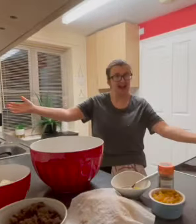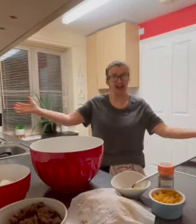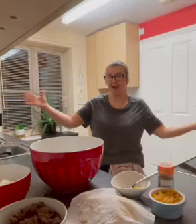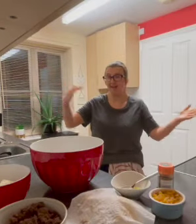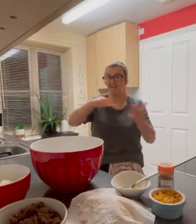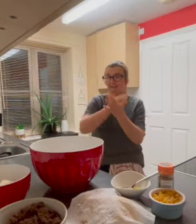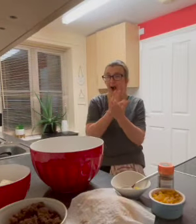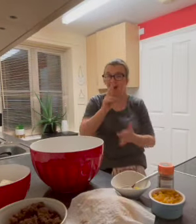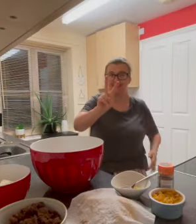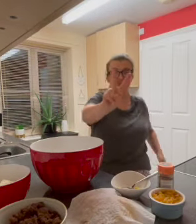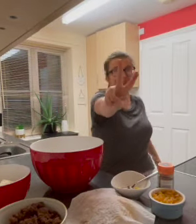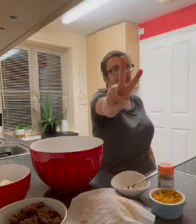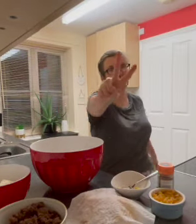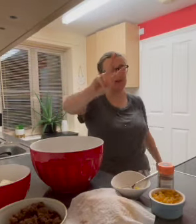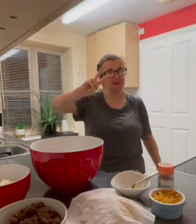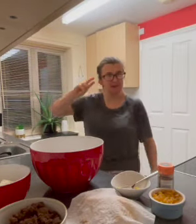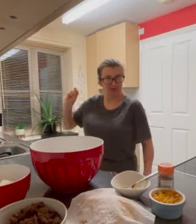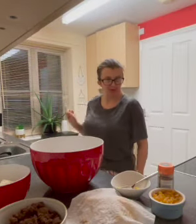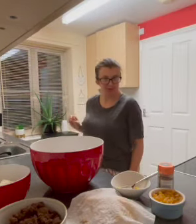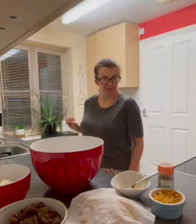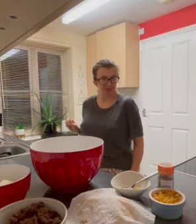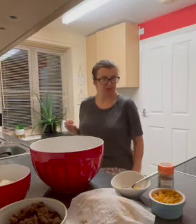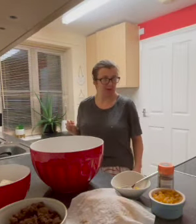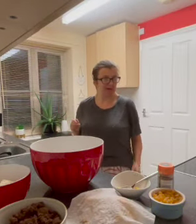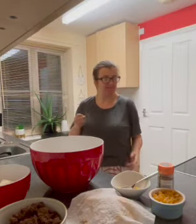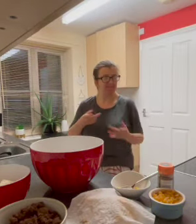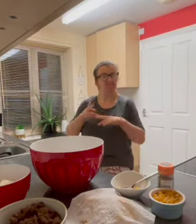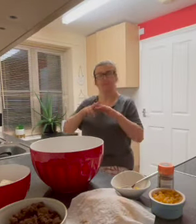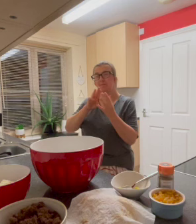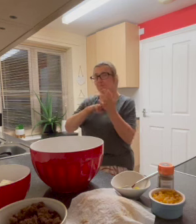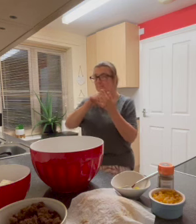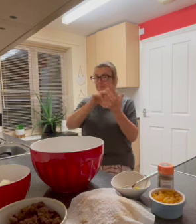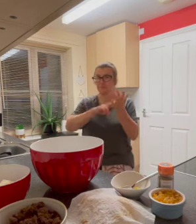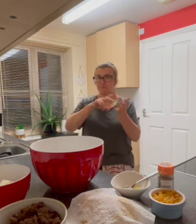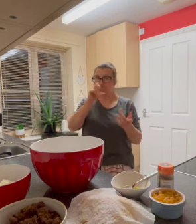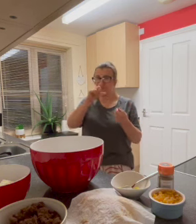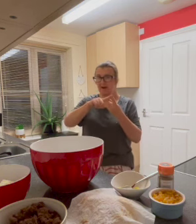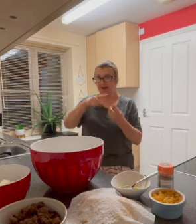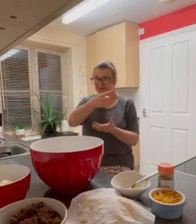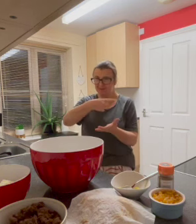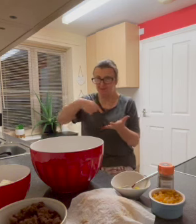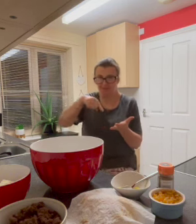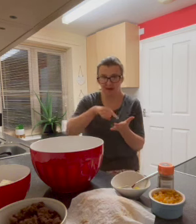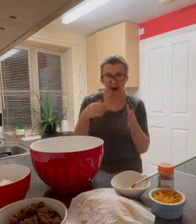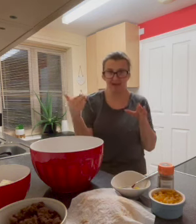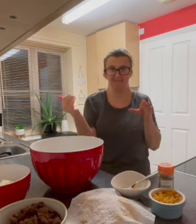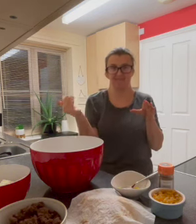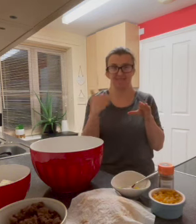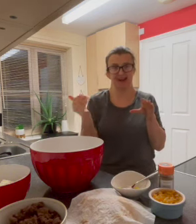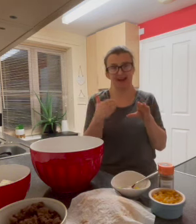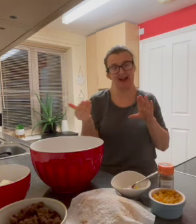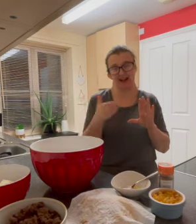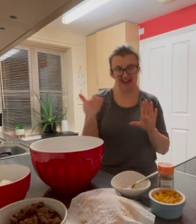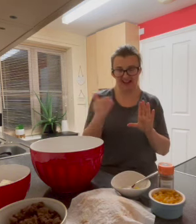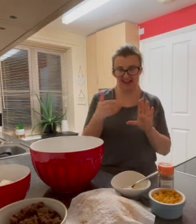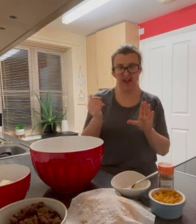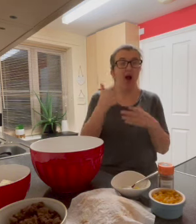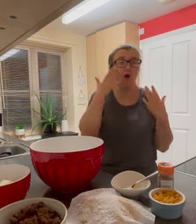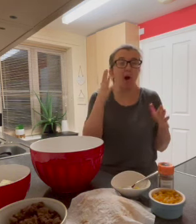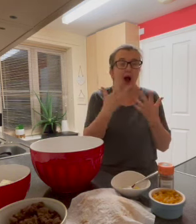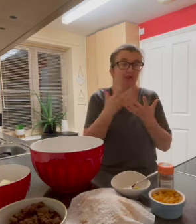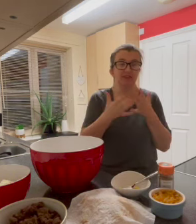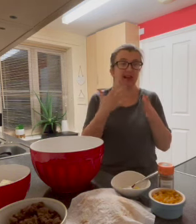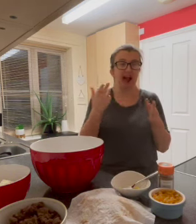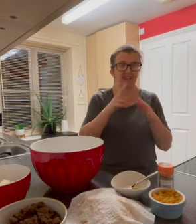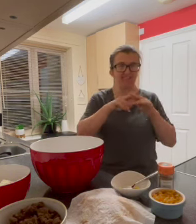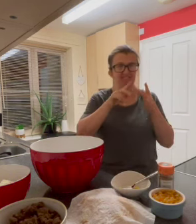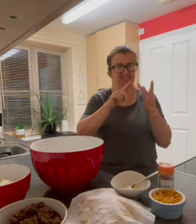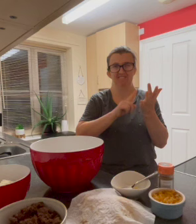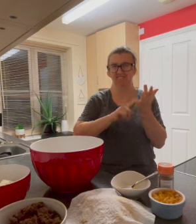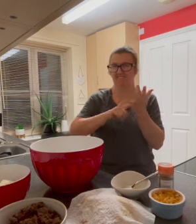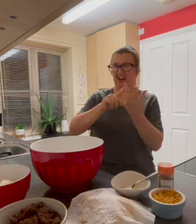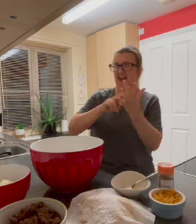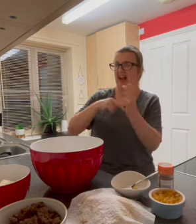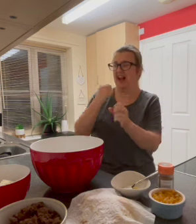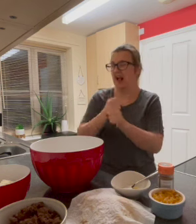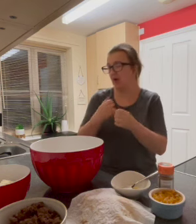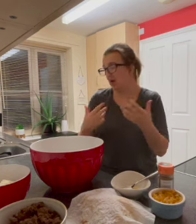let roll into second part of making mince pie filling, I don't know what is sign for filling...